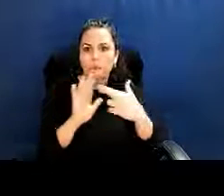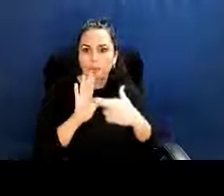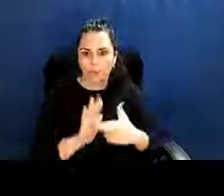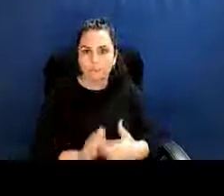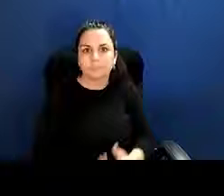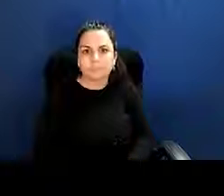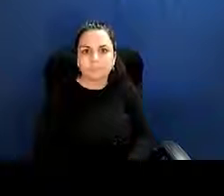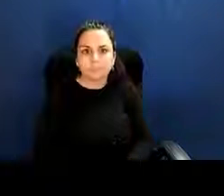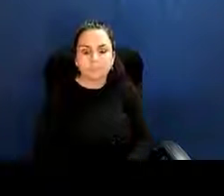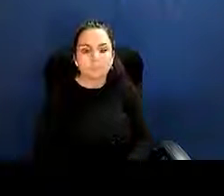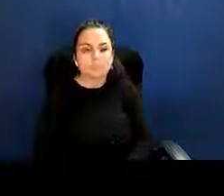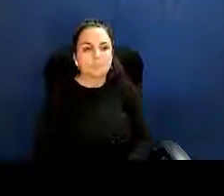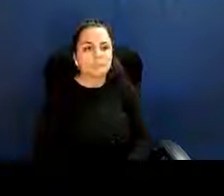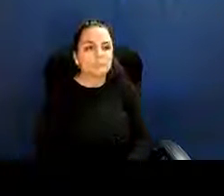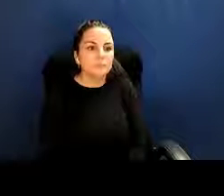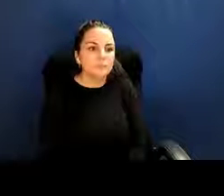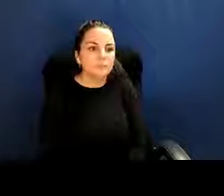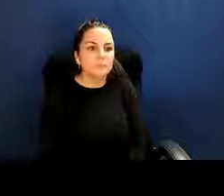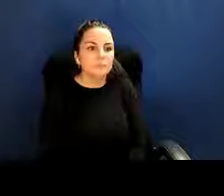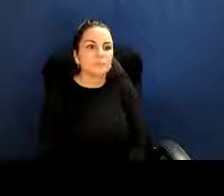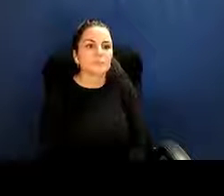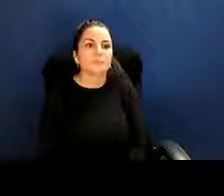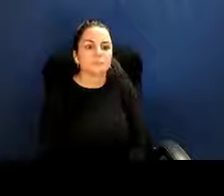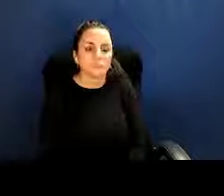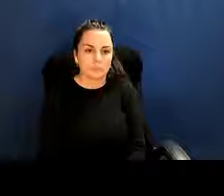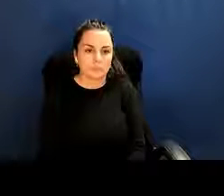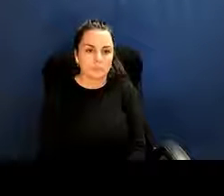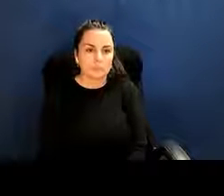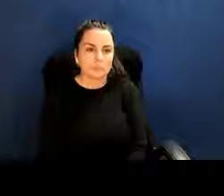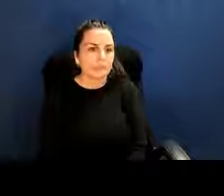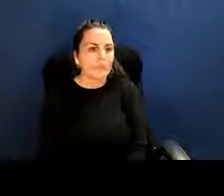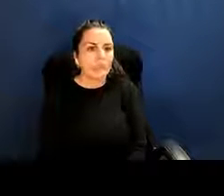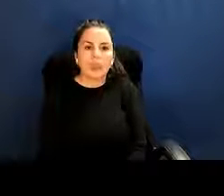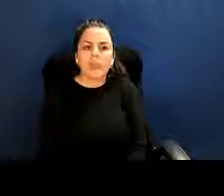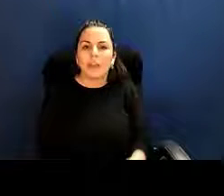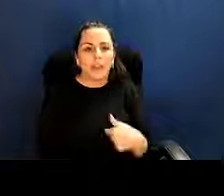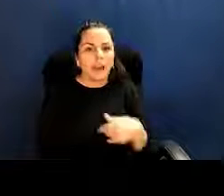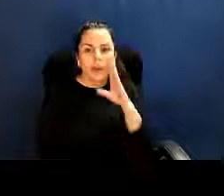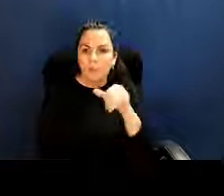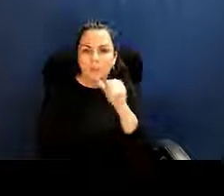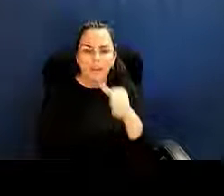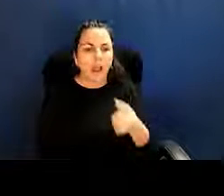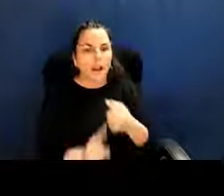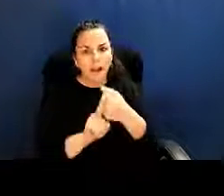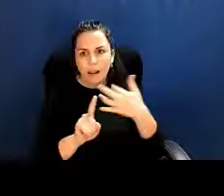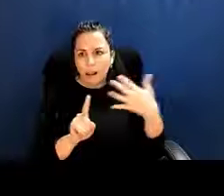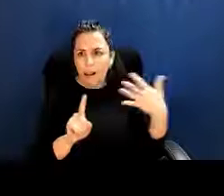for your research projects. I'm not going to go into the other details, but I want to just say one more thing here,